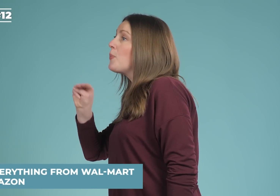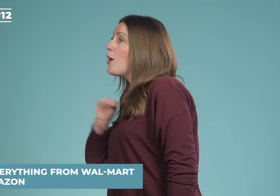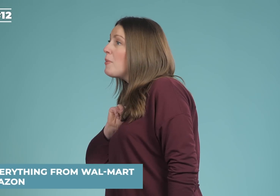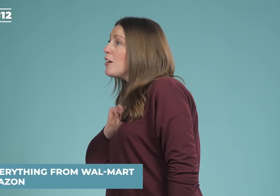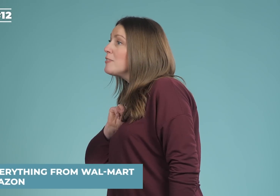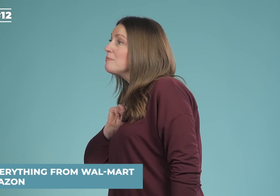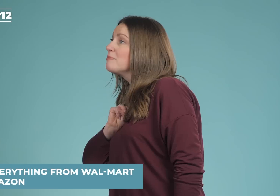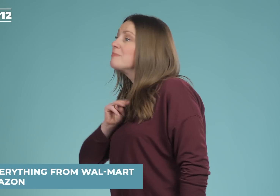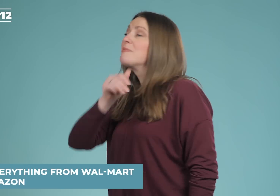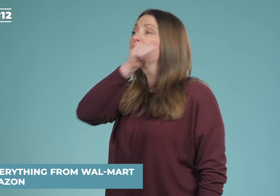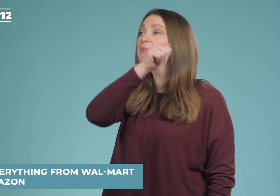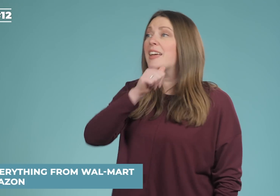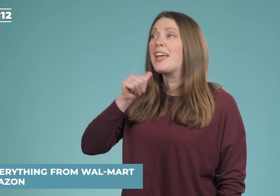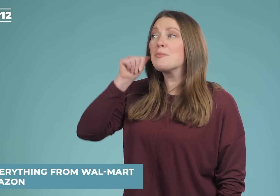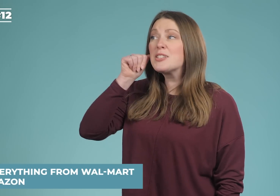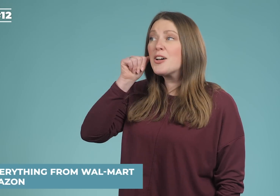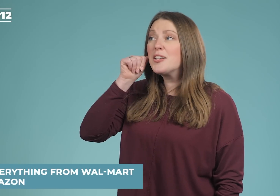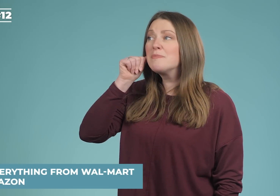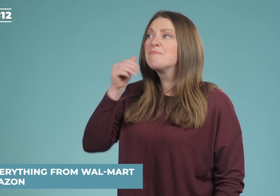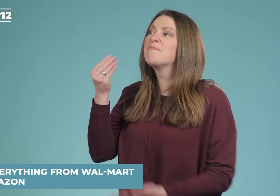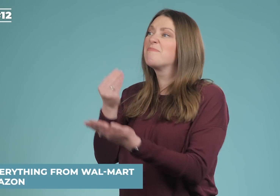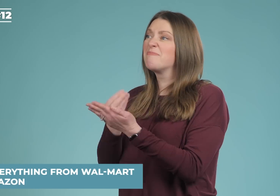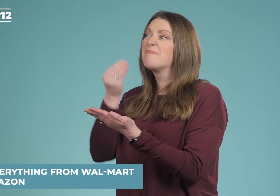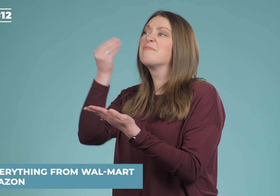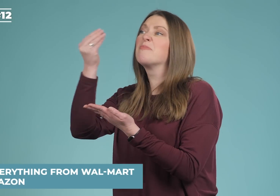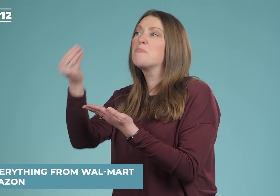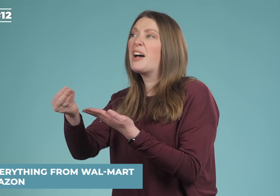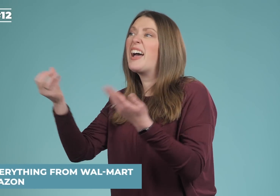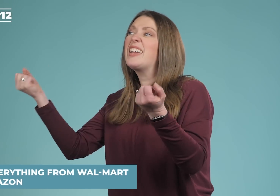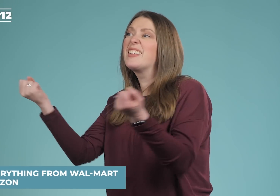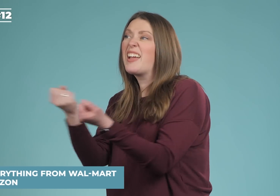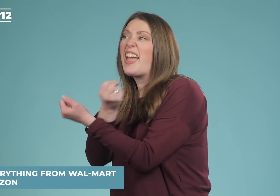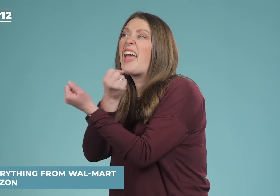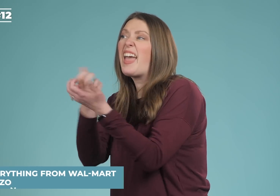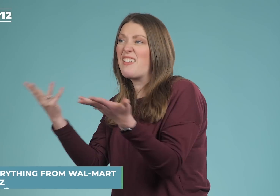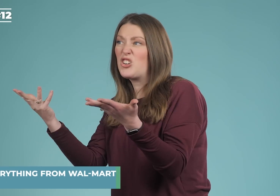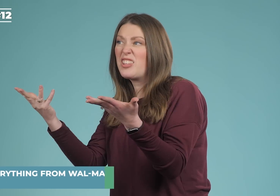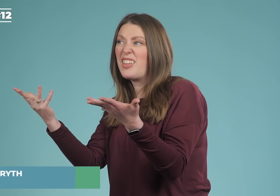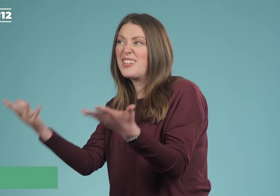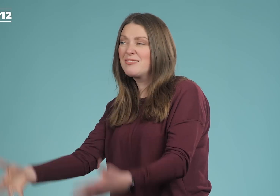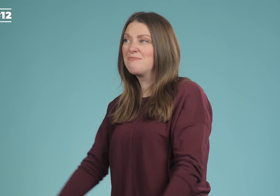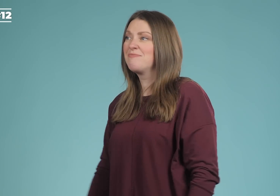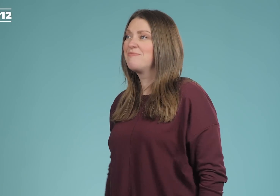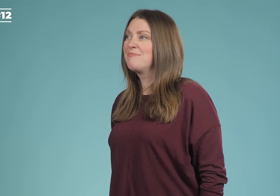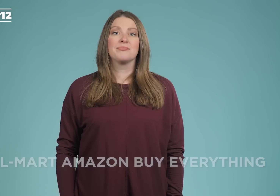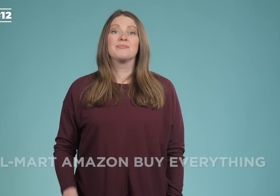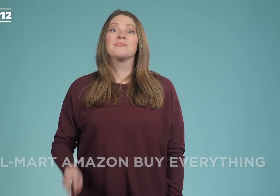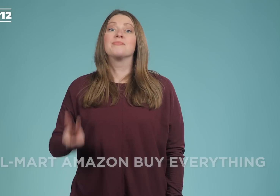Walmart. Amazon. Buy everything.